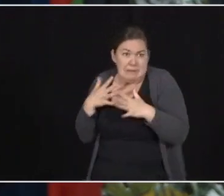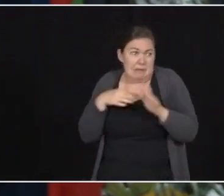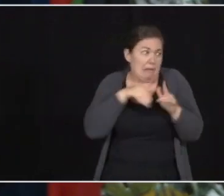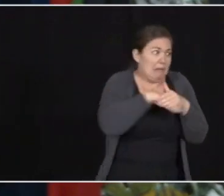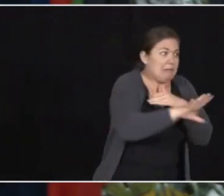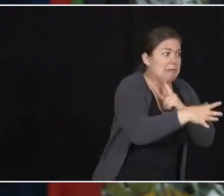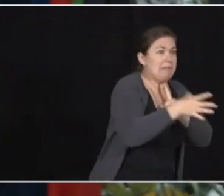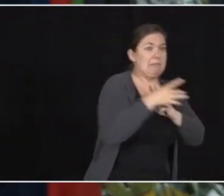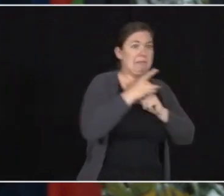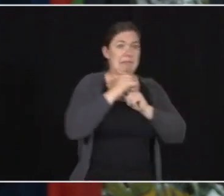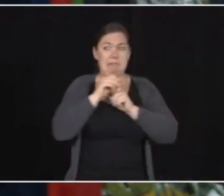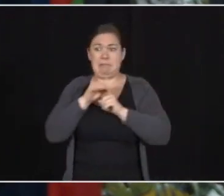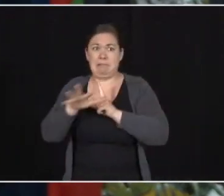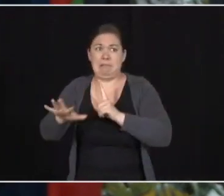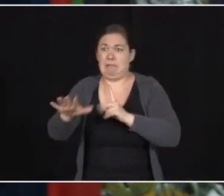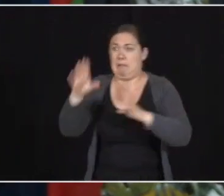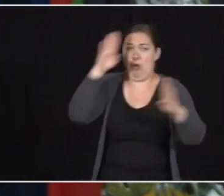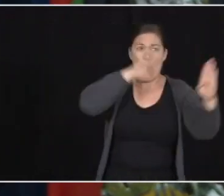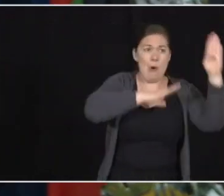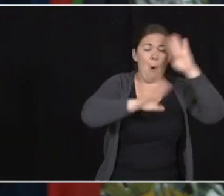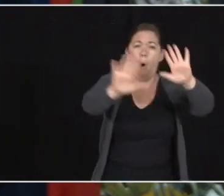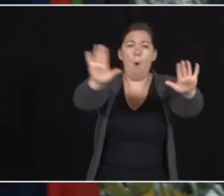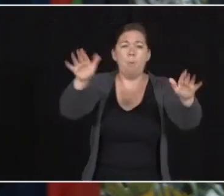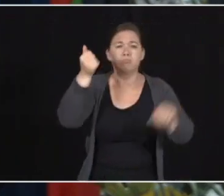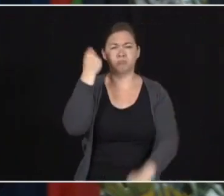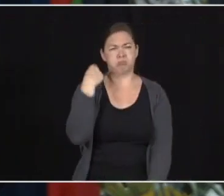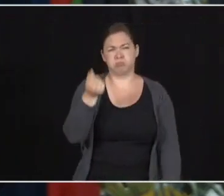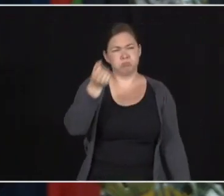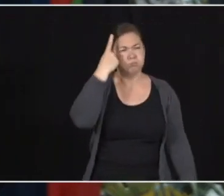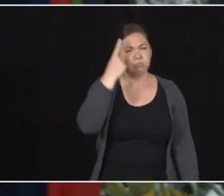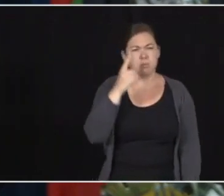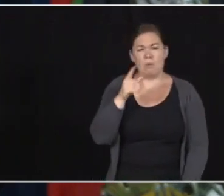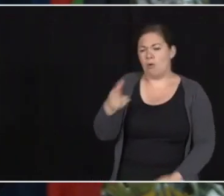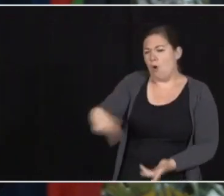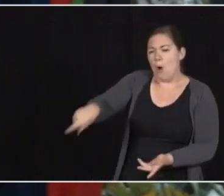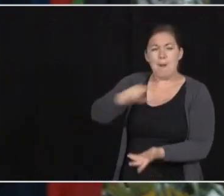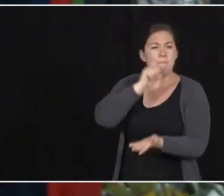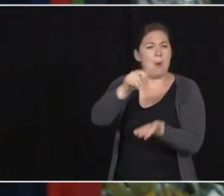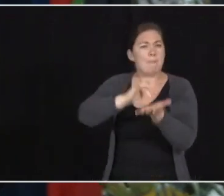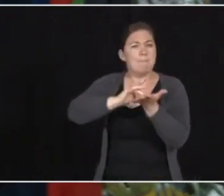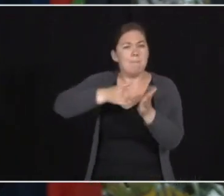They aren't medical professionals. I understand it.